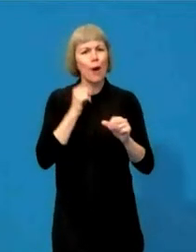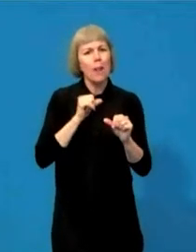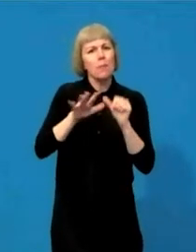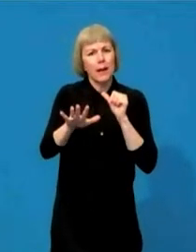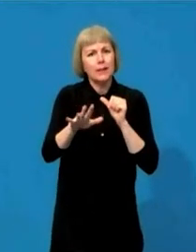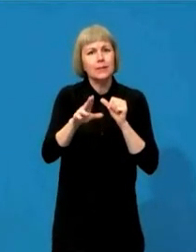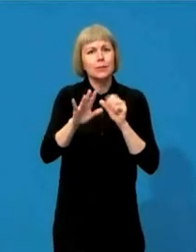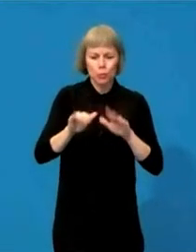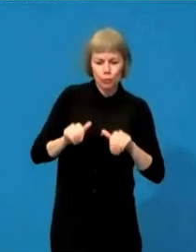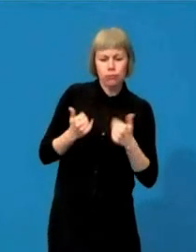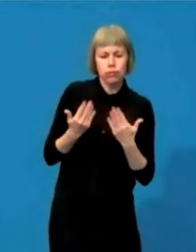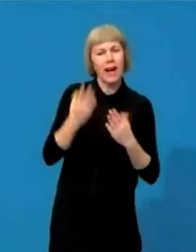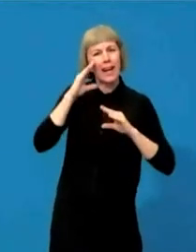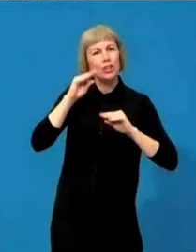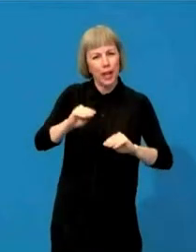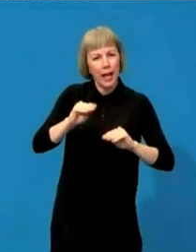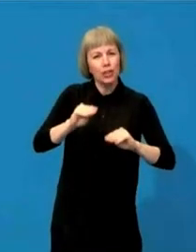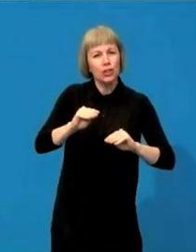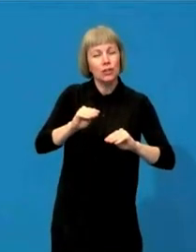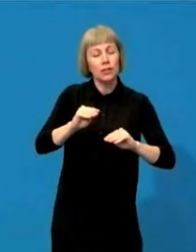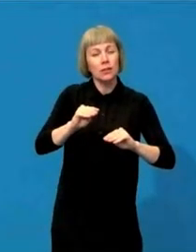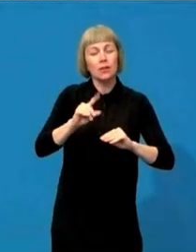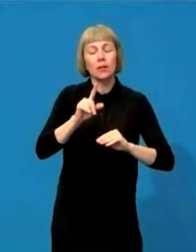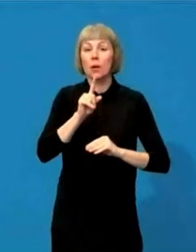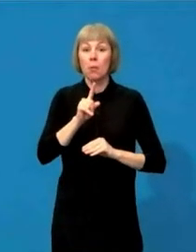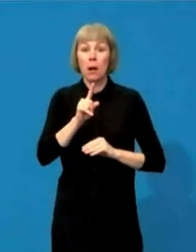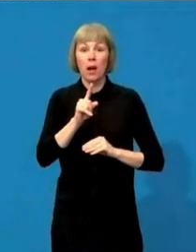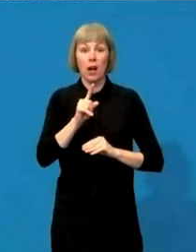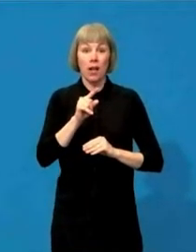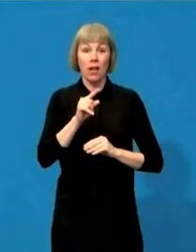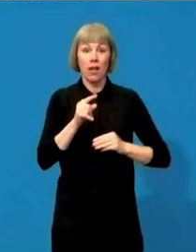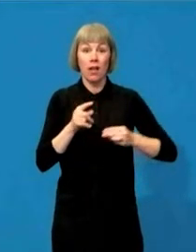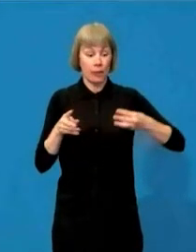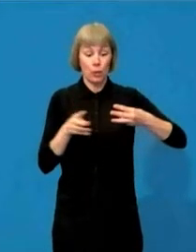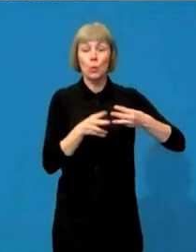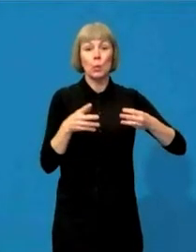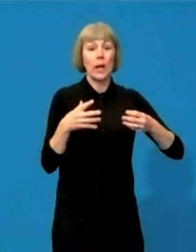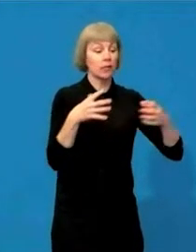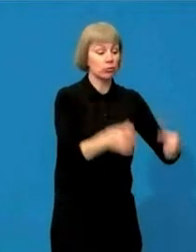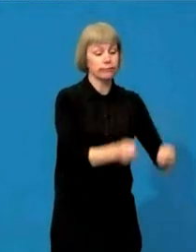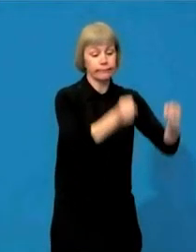So we had to take them out of, you know, here down to another school, somewhere where